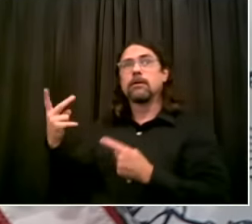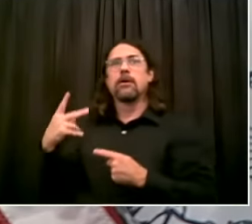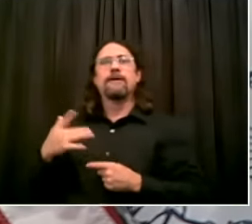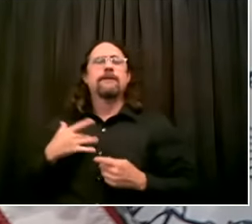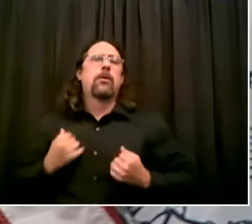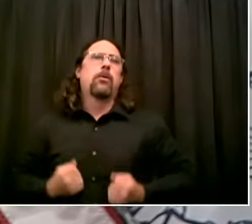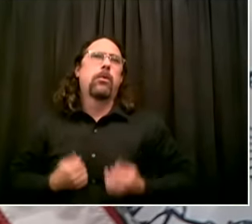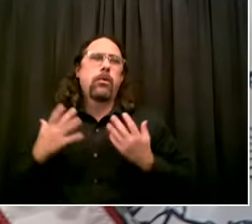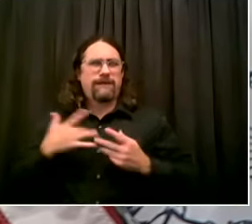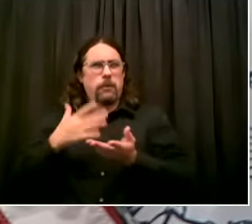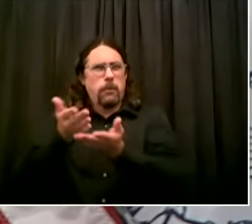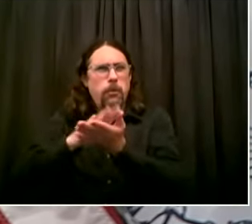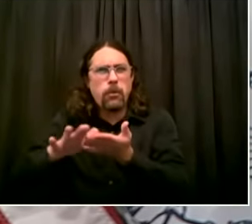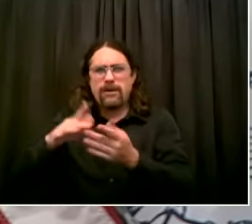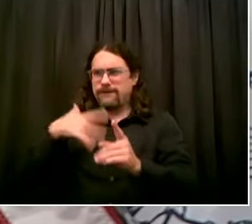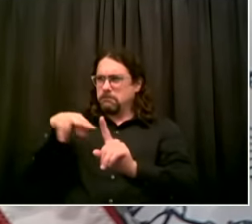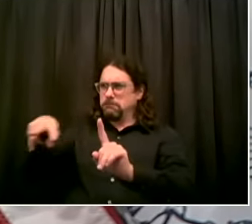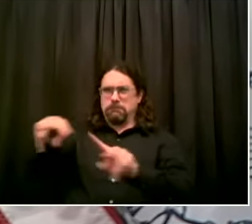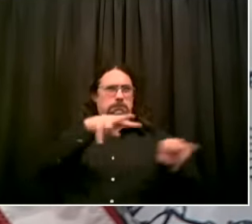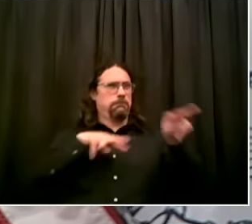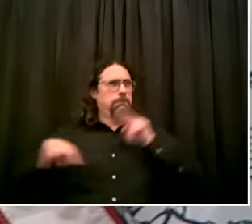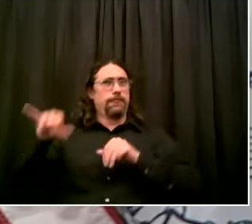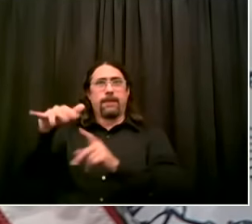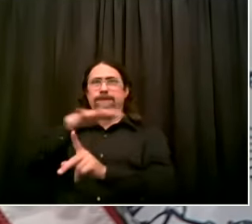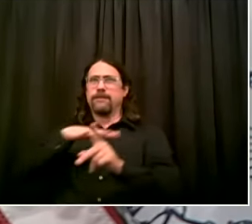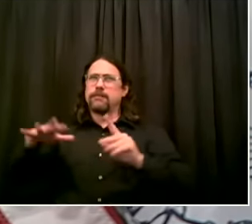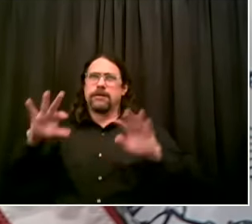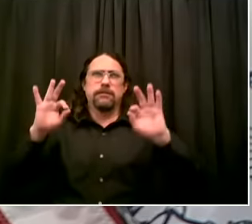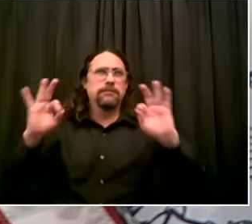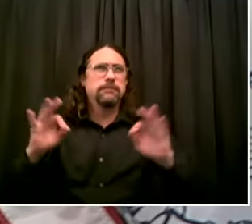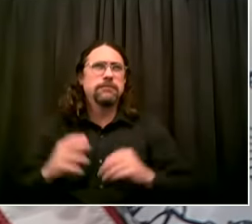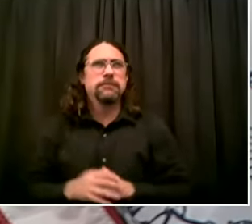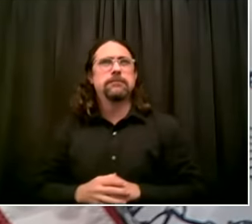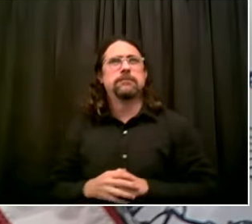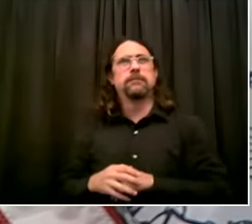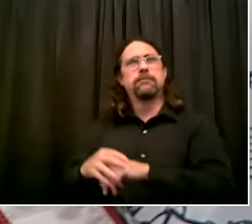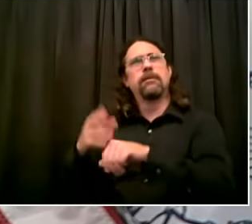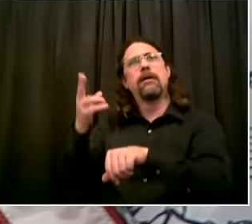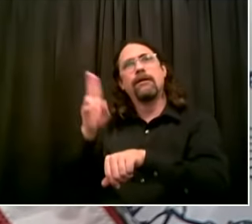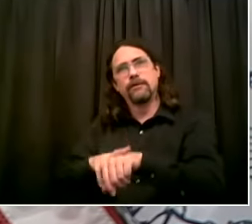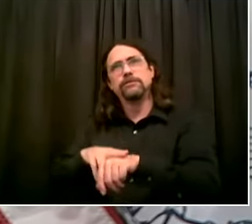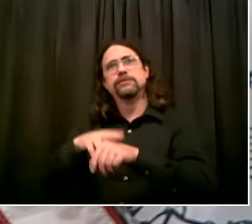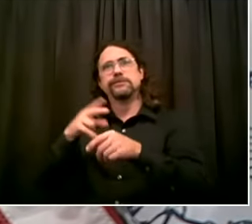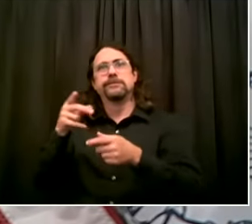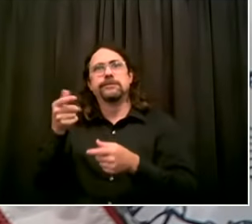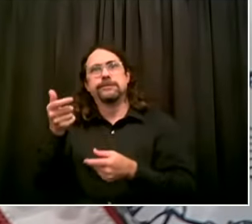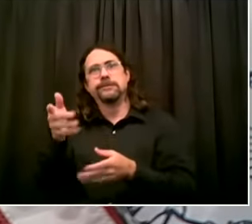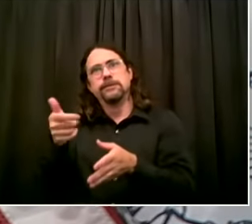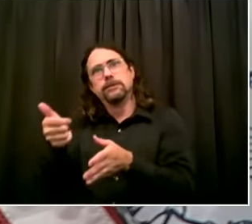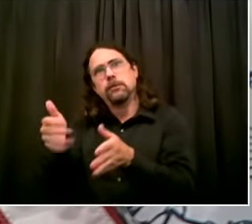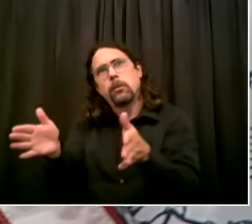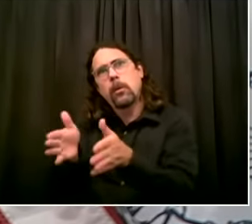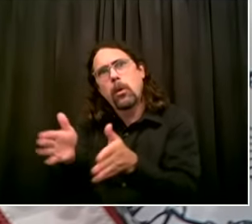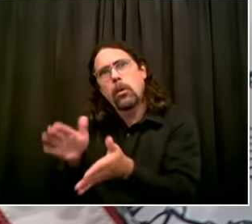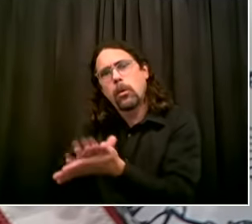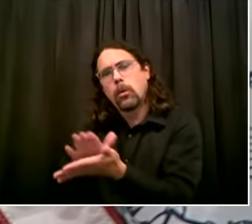TODAY THE FIRST DAY OF SOOCHL FOR ELEMENTARY SCHOLO STUDENTS, KIDS IN K THROUGH FIVE SOOCHL ASND K